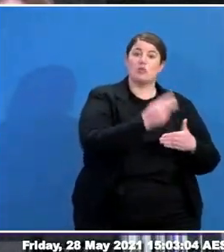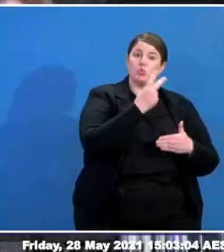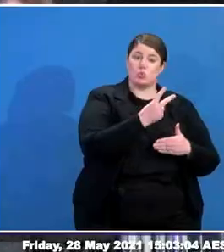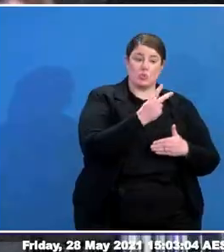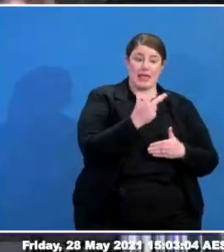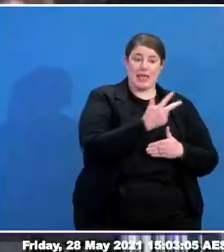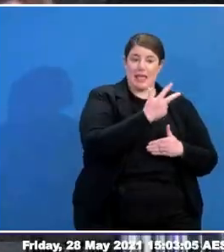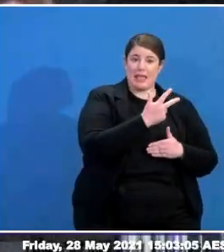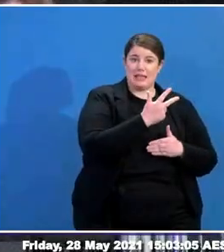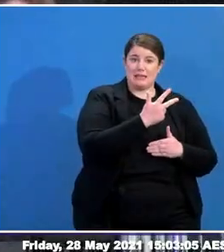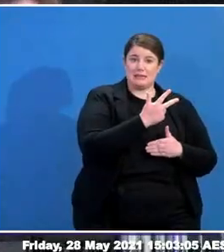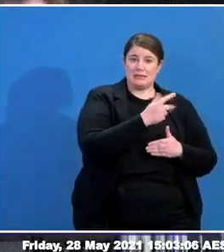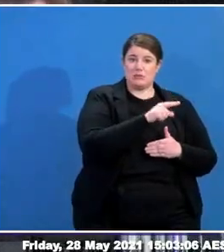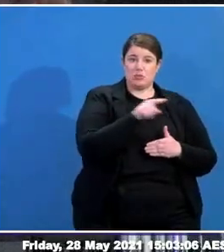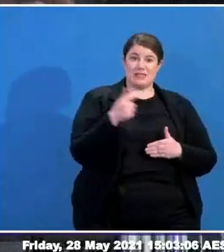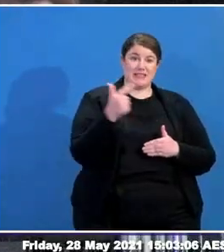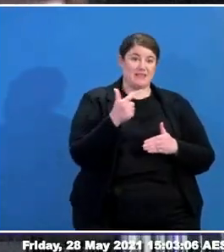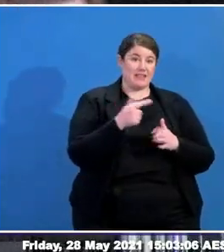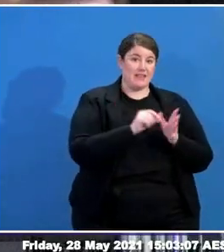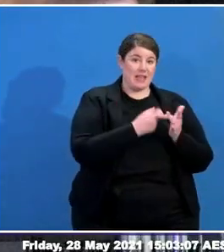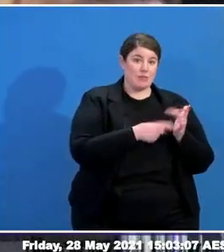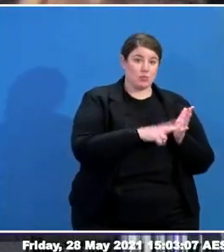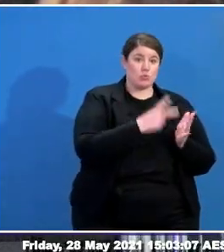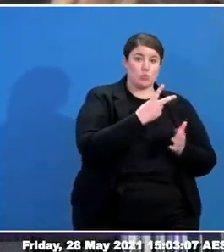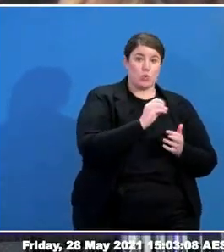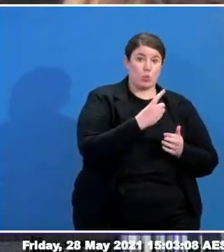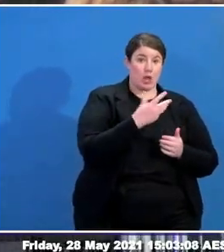8 and April 2019; is that right? Yes.